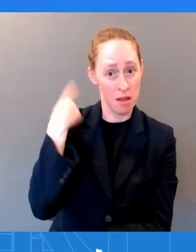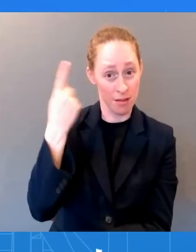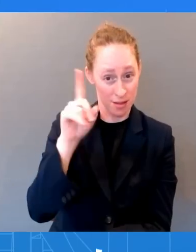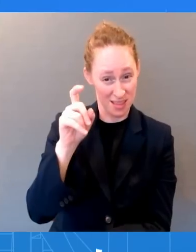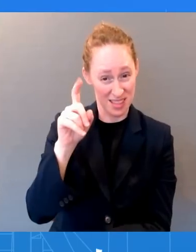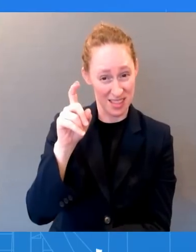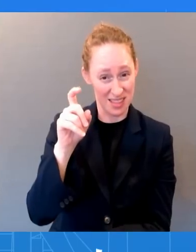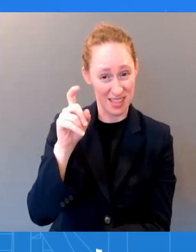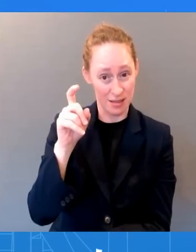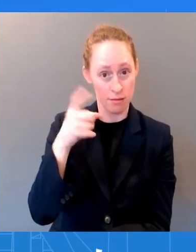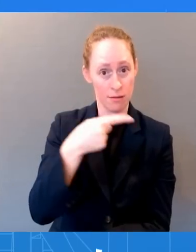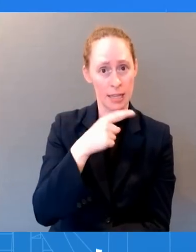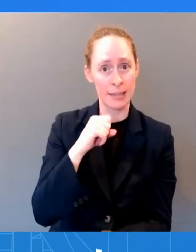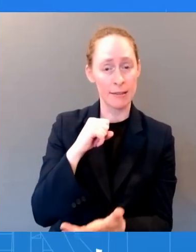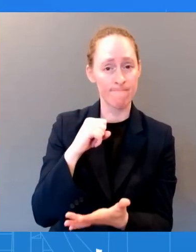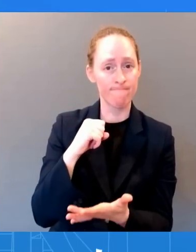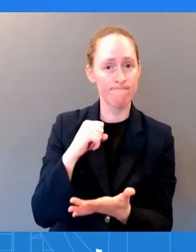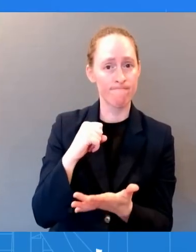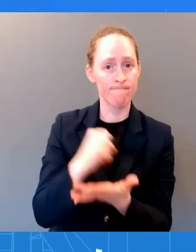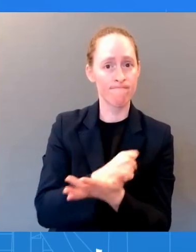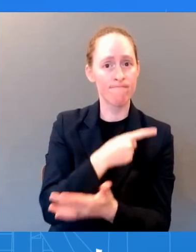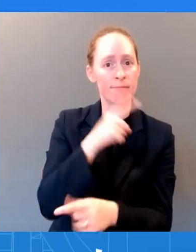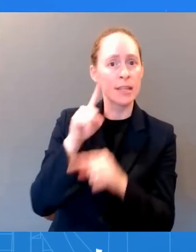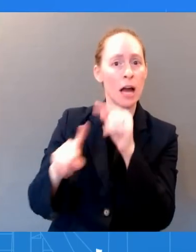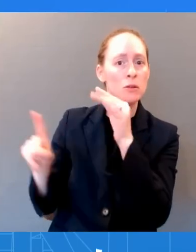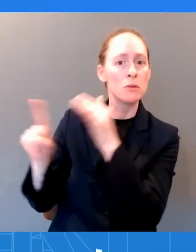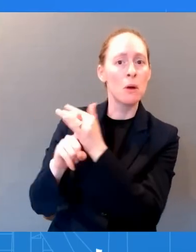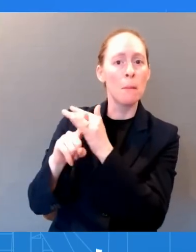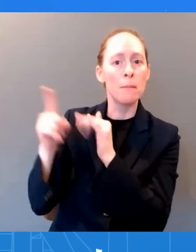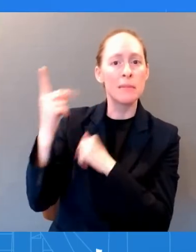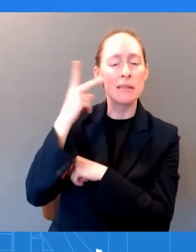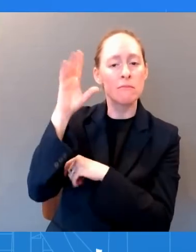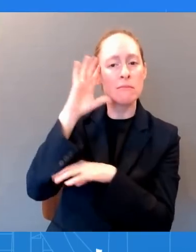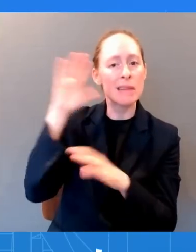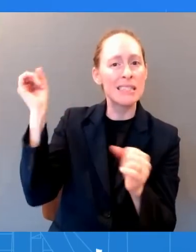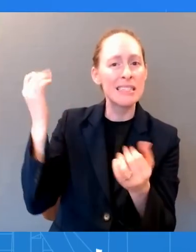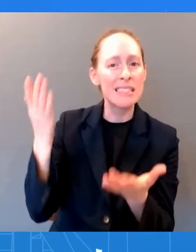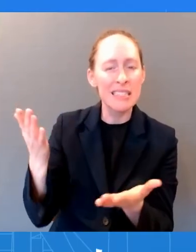to the lieutenant governor. My understanding is he had an existing event.